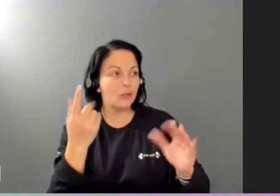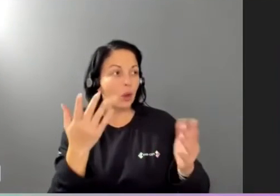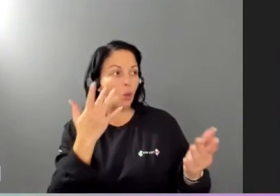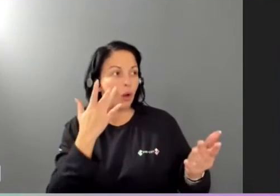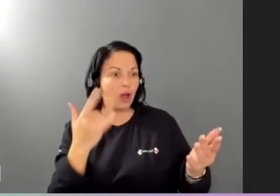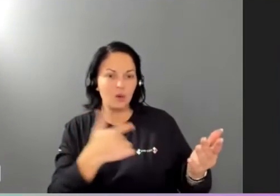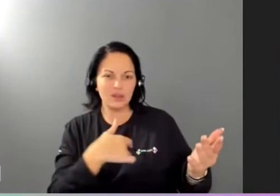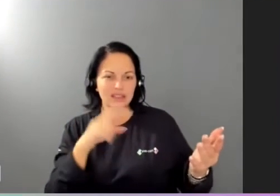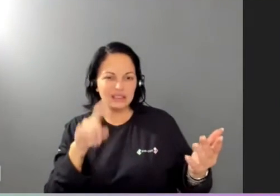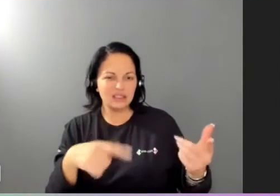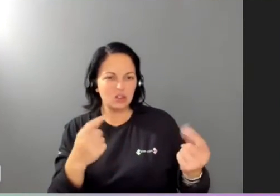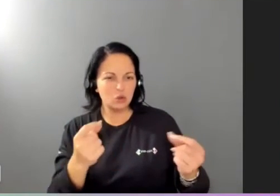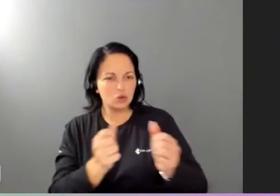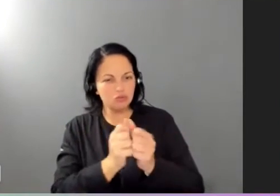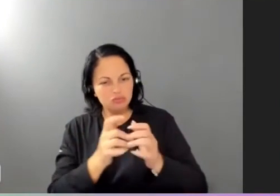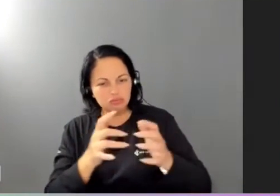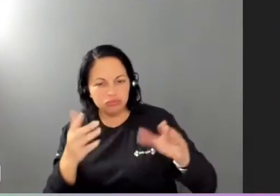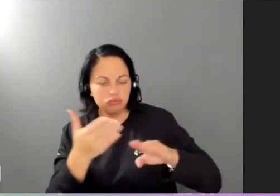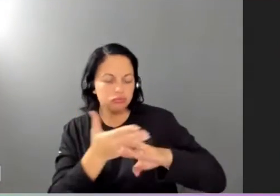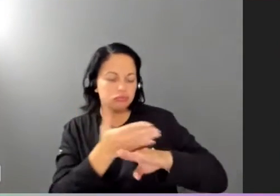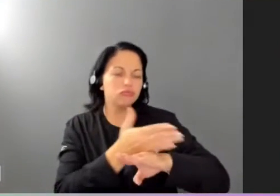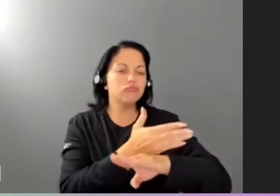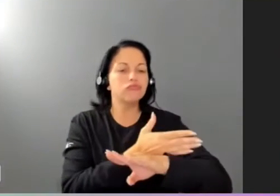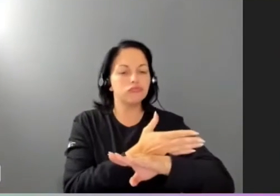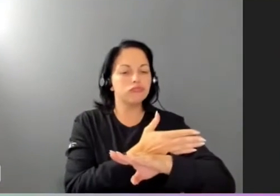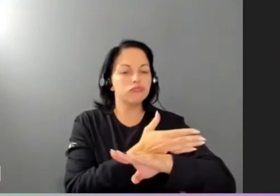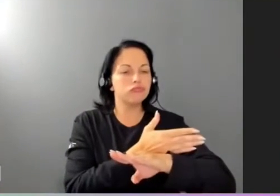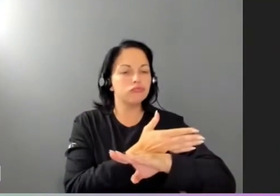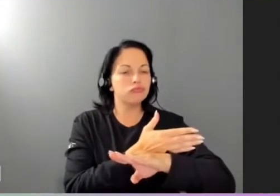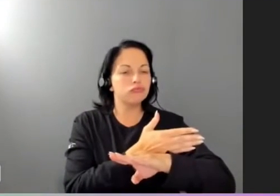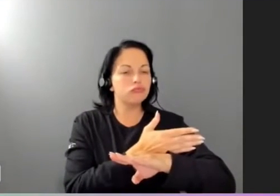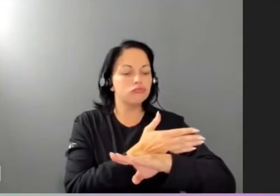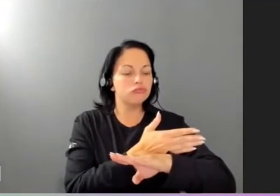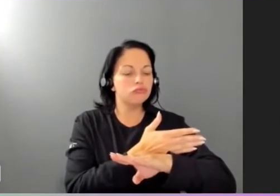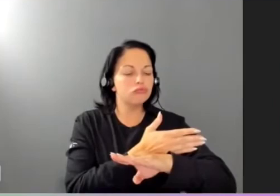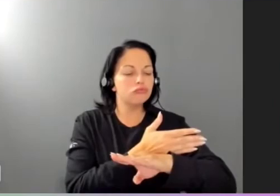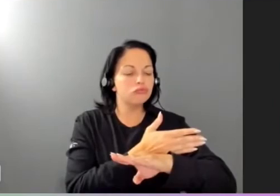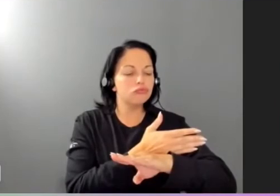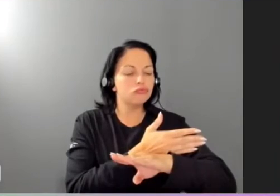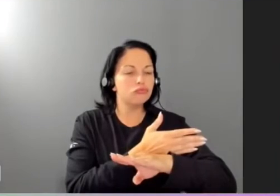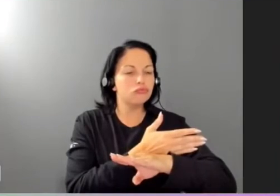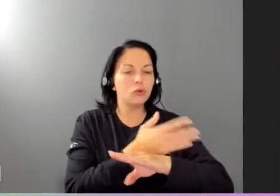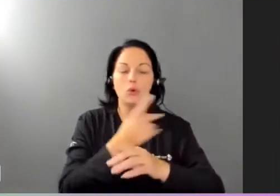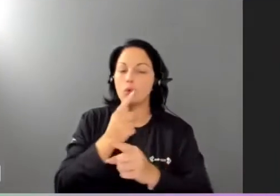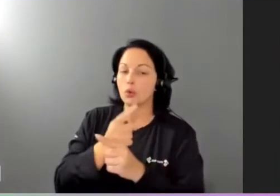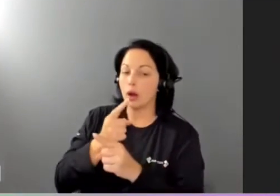and that's super important, because we need to be able to understand where we are, so we understand what we need to do